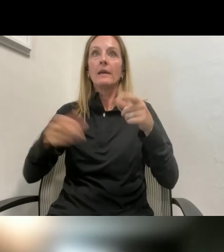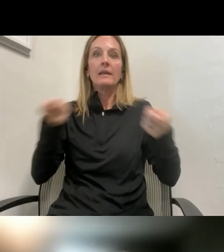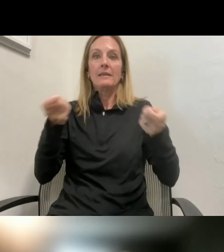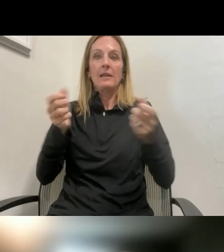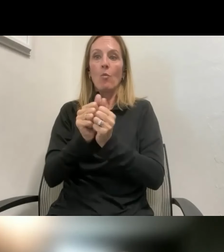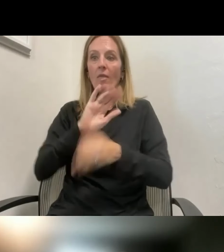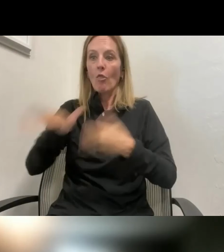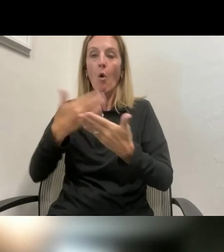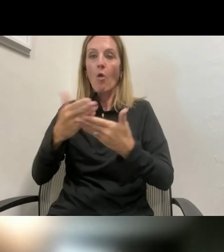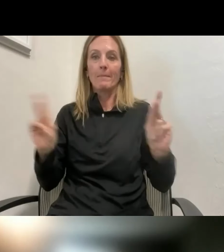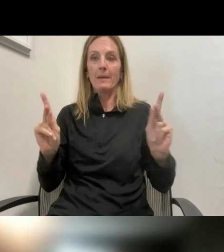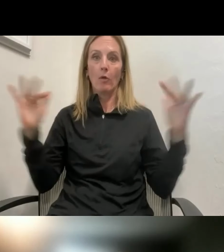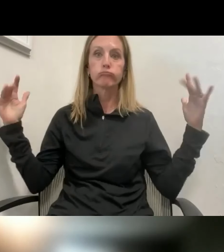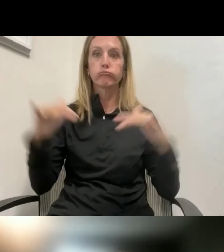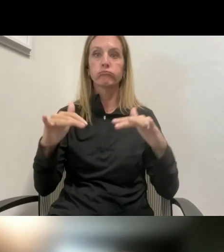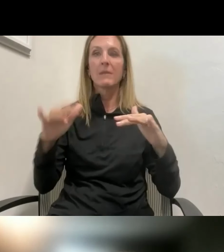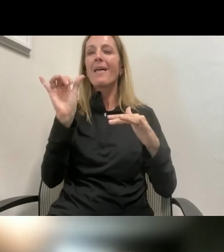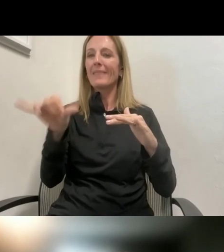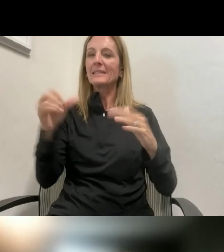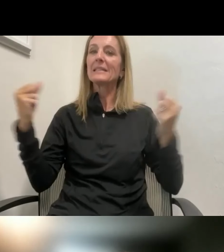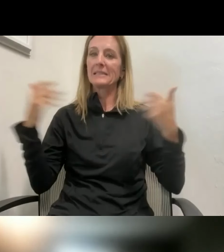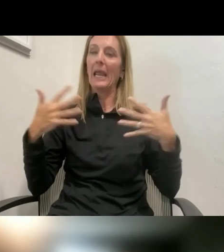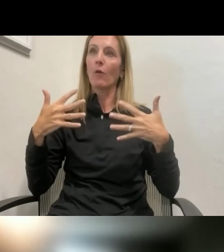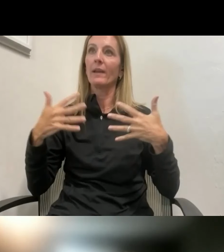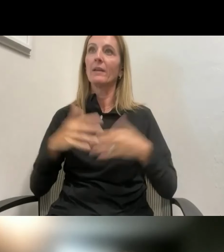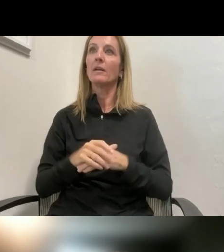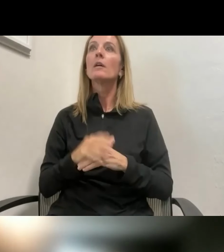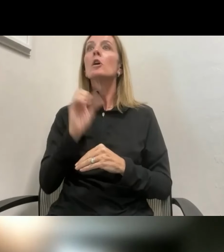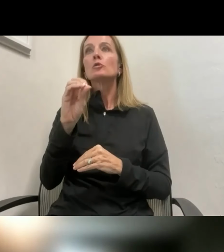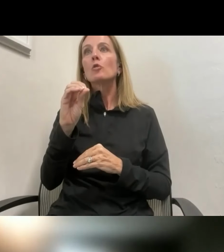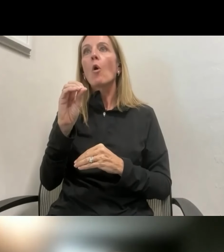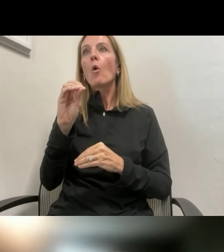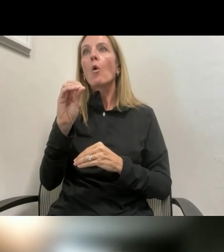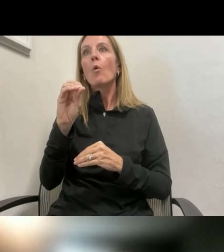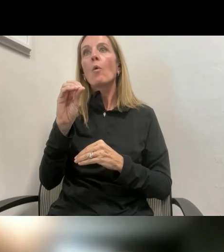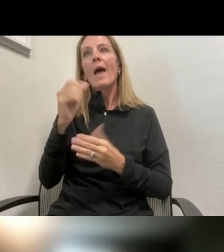And so, that’s a frightening place to be in so just to help to take care of the trouble, that's